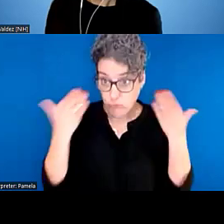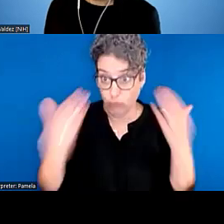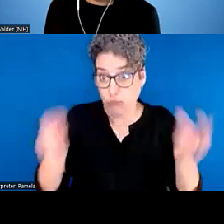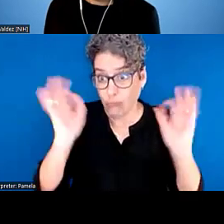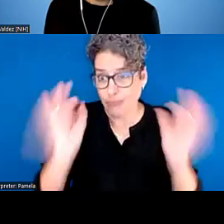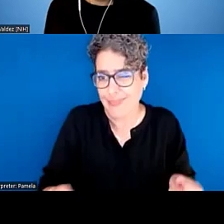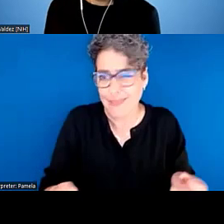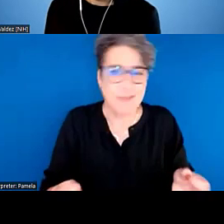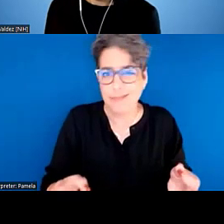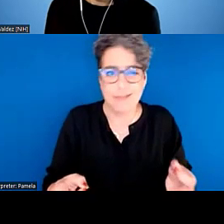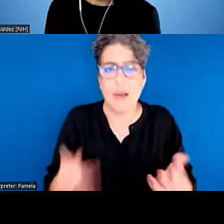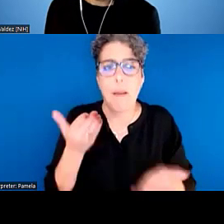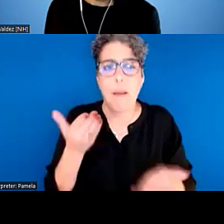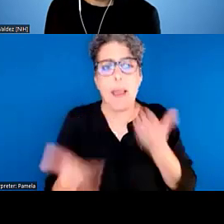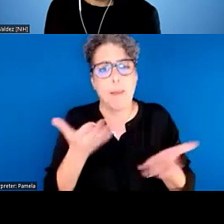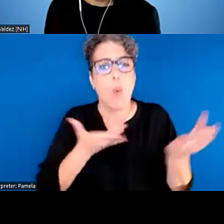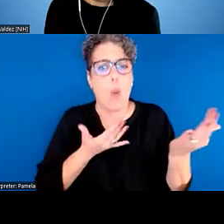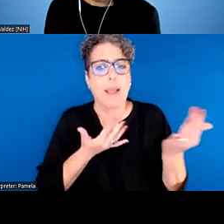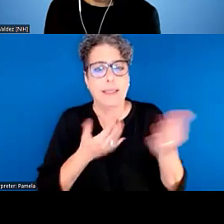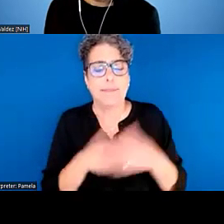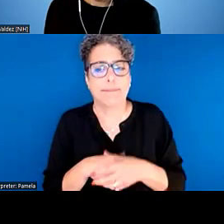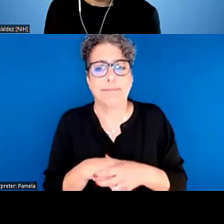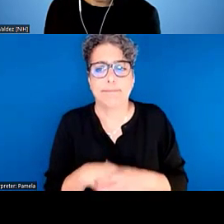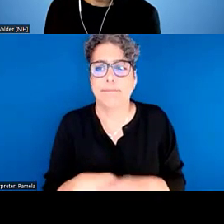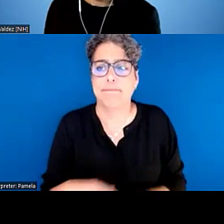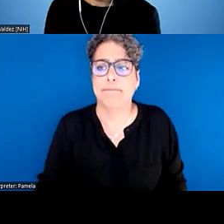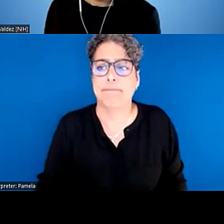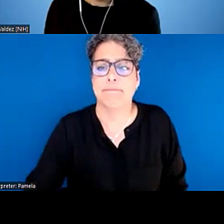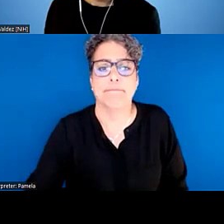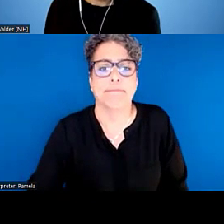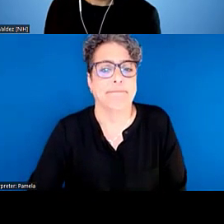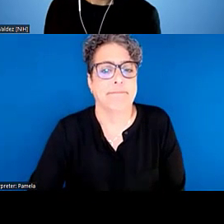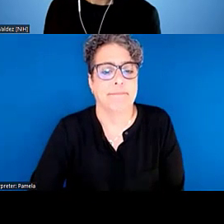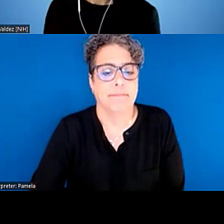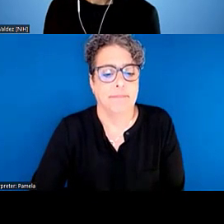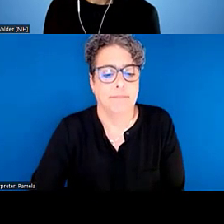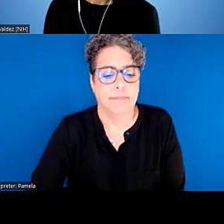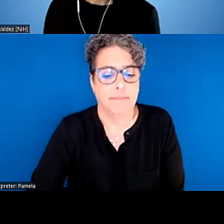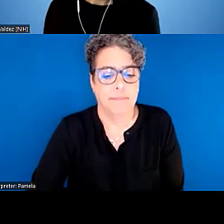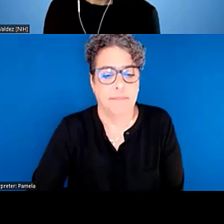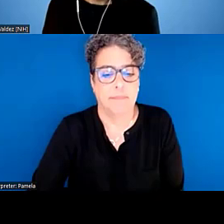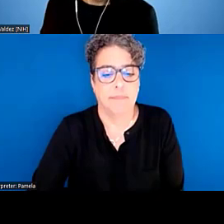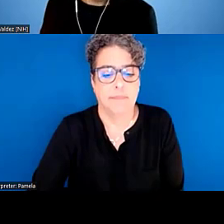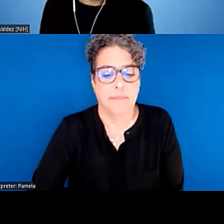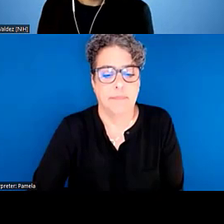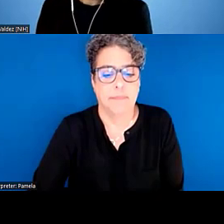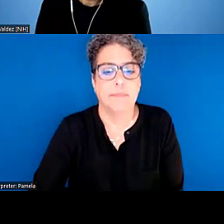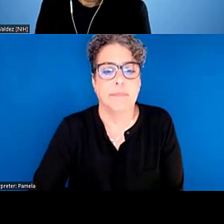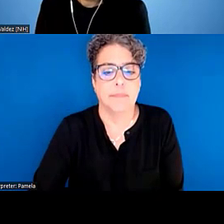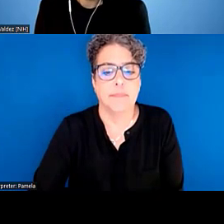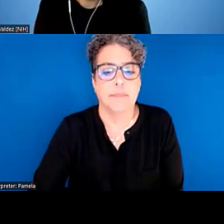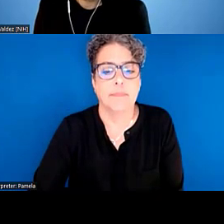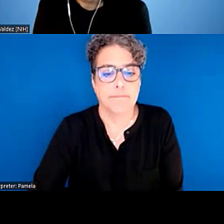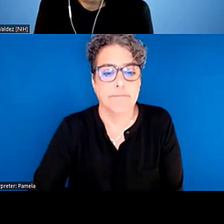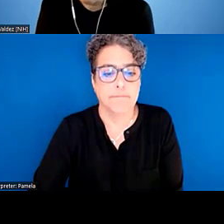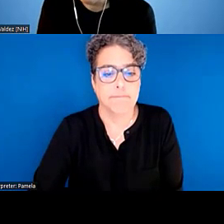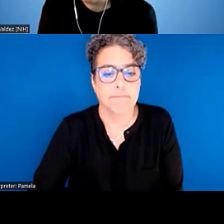Okay. So let's see here. I'm going to part .. . our next piece. Okay. The investigation is complete a few months later.